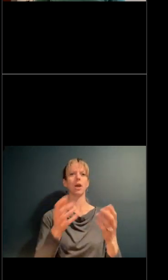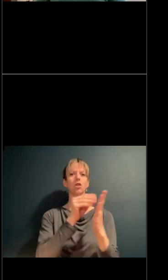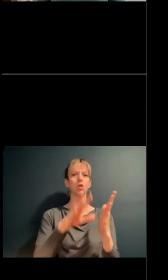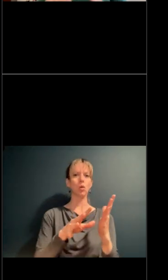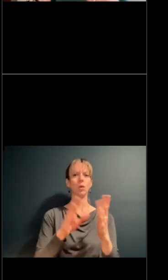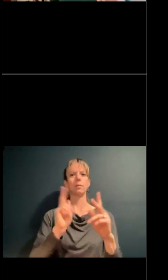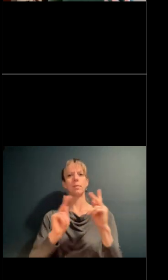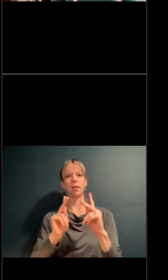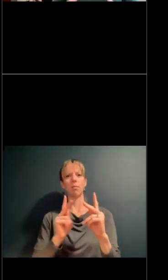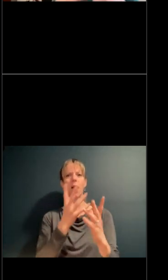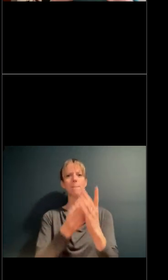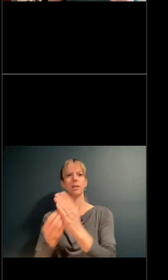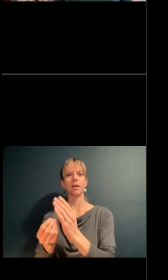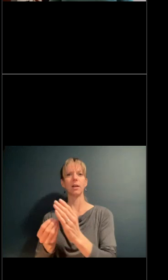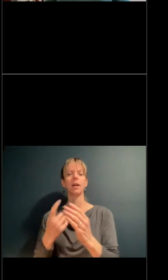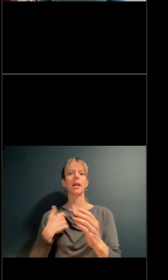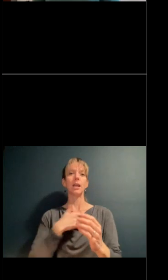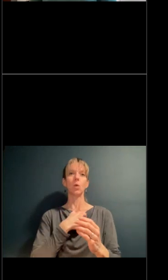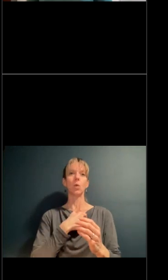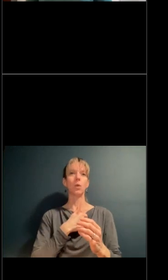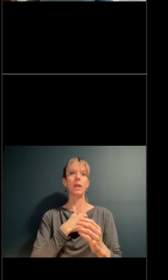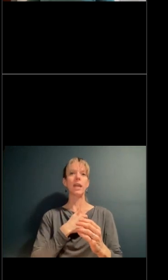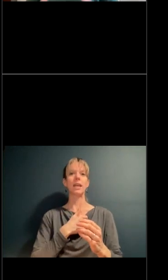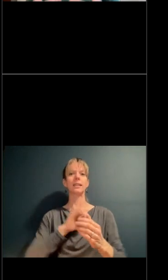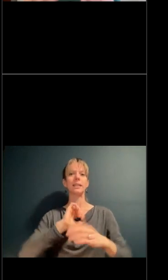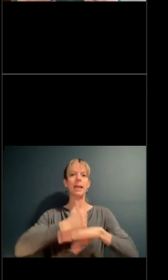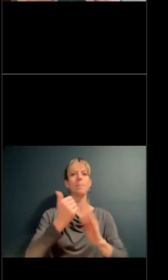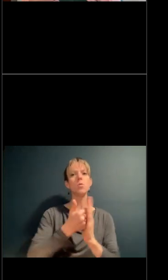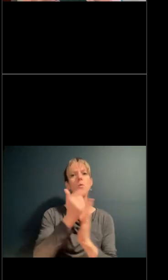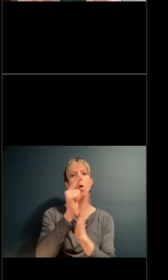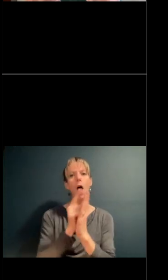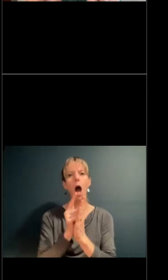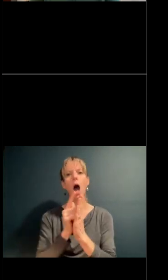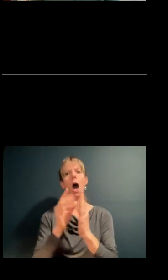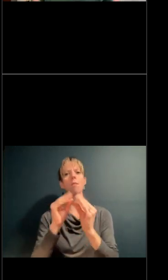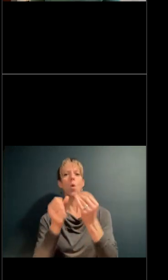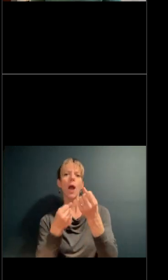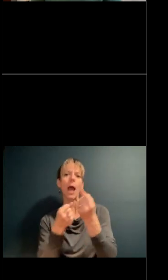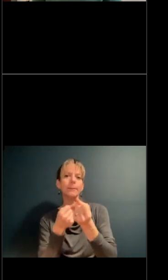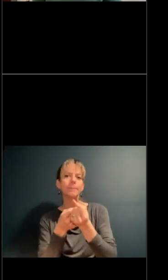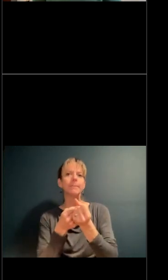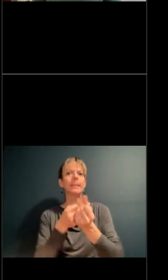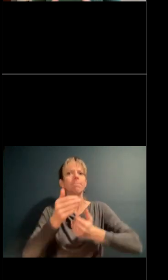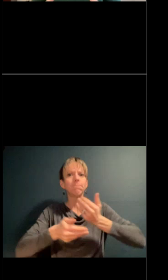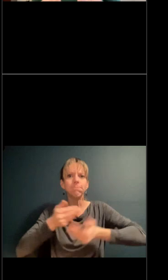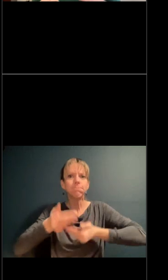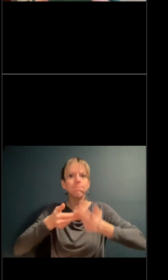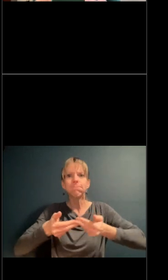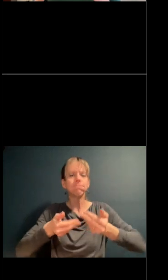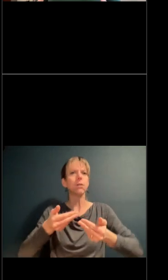As a lot of our efforts towards new legislation and advocacy gained steam, many opportunities